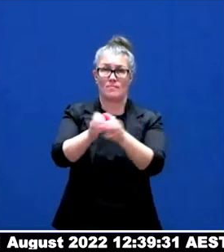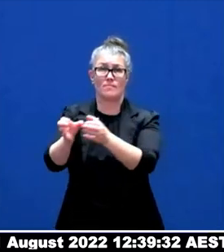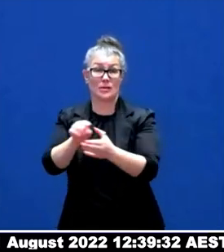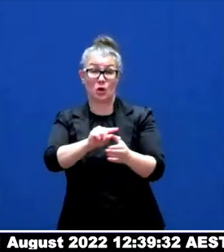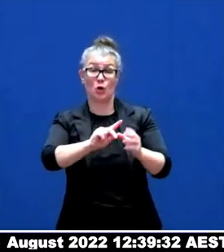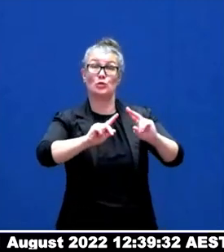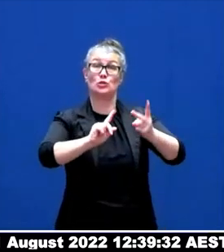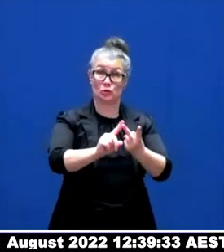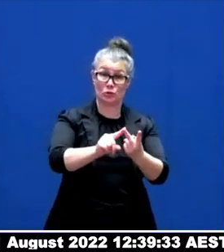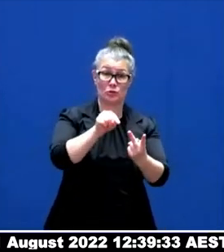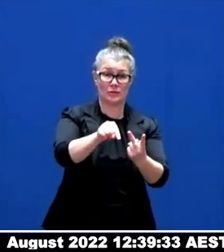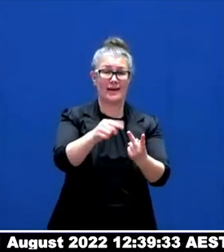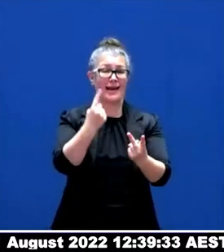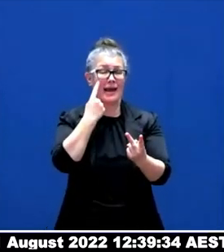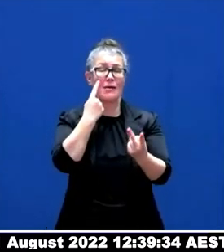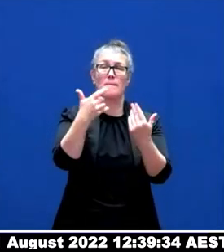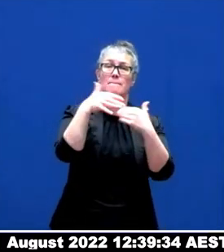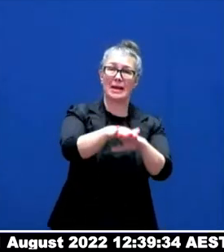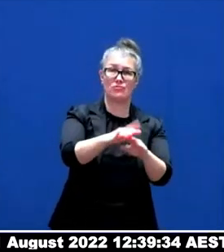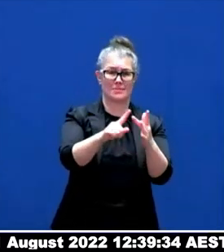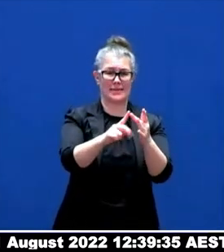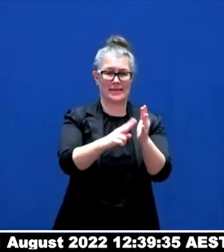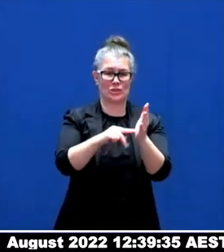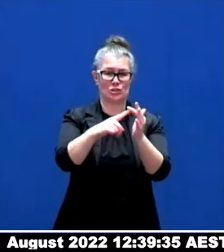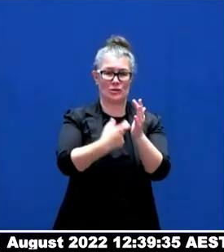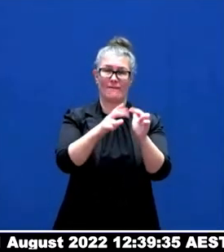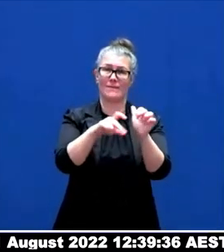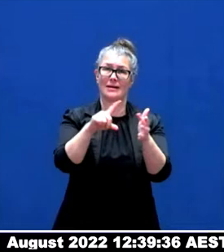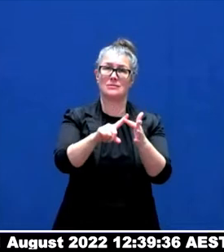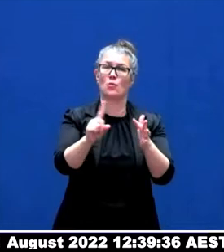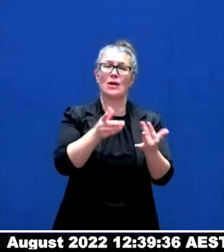mainstream interfaces, is looking at accessible and affordable housing for people